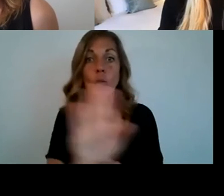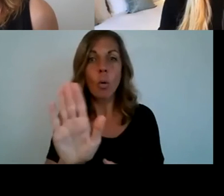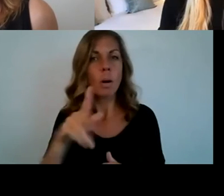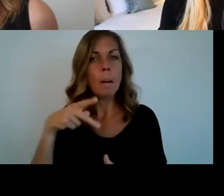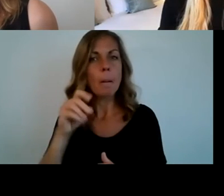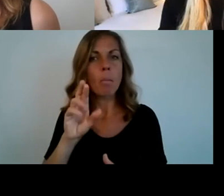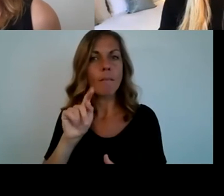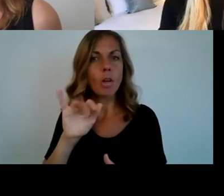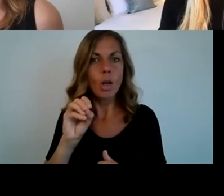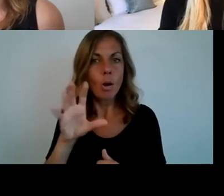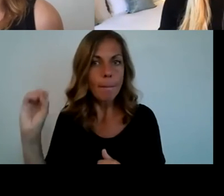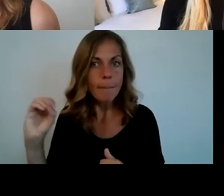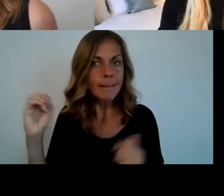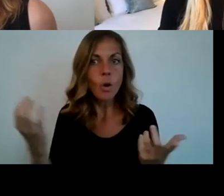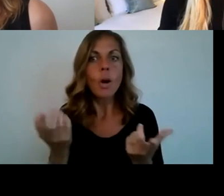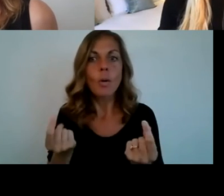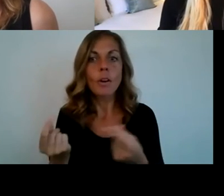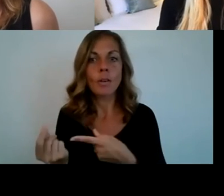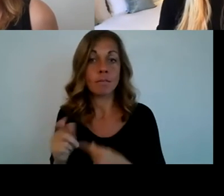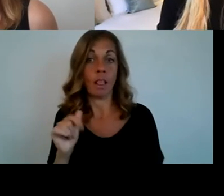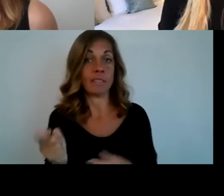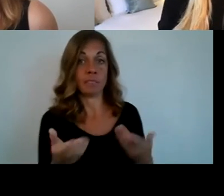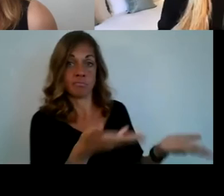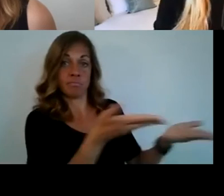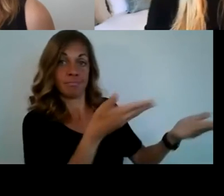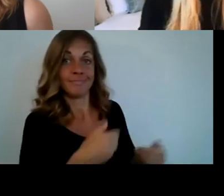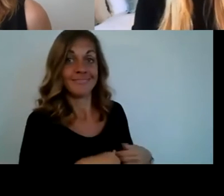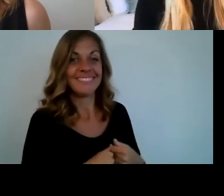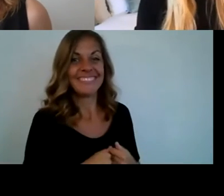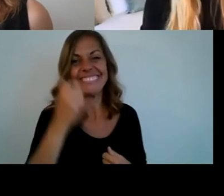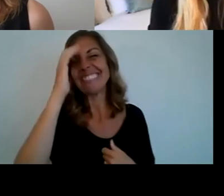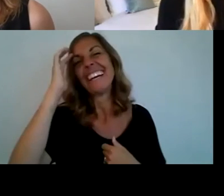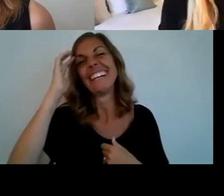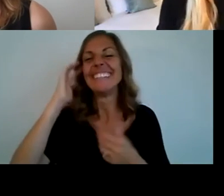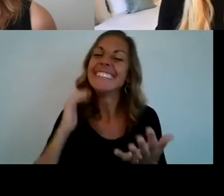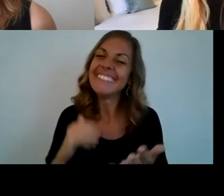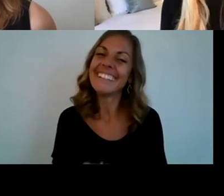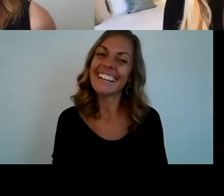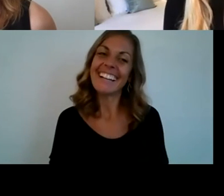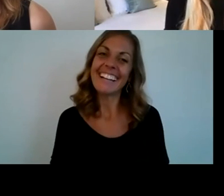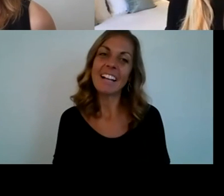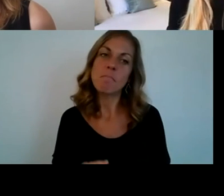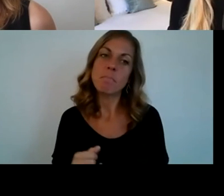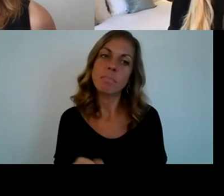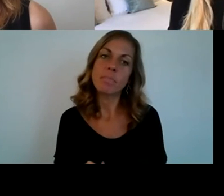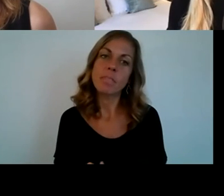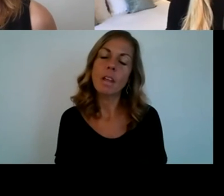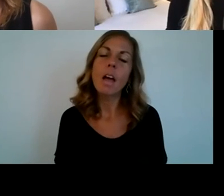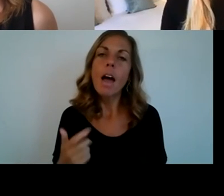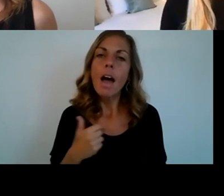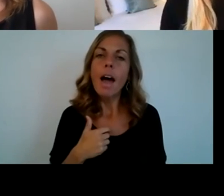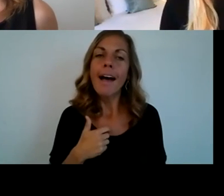Katelin? Well, I'll give you a little fun fact. I started